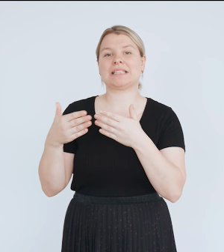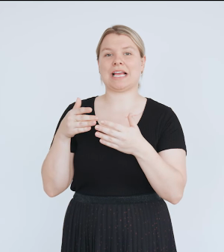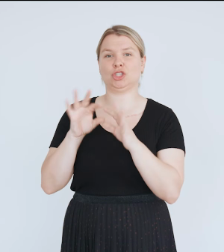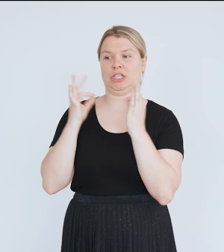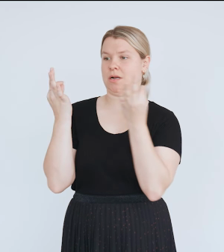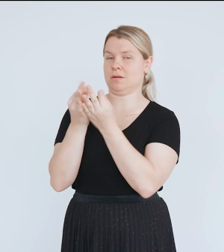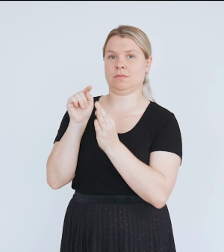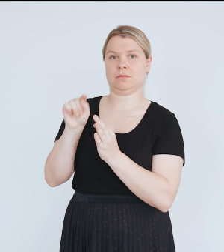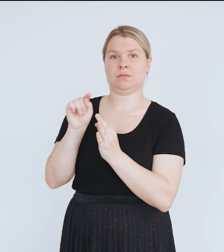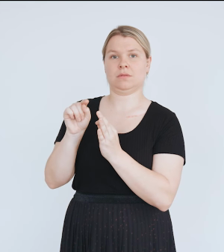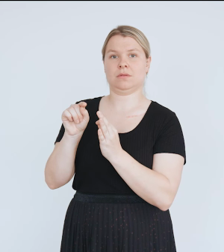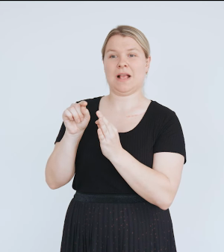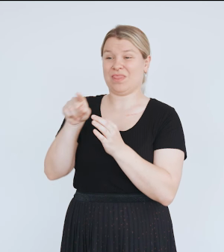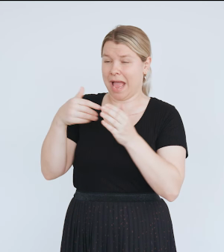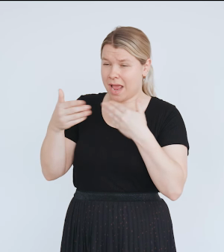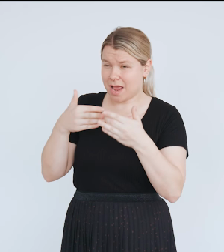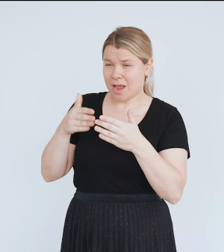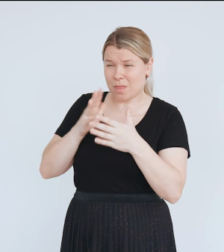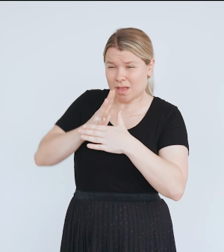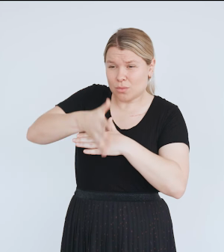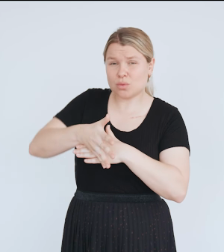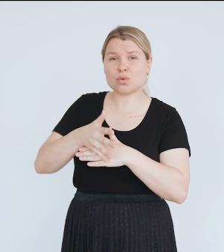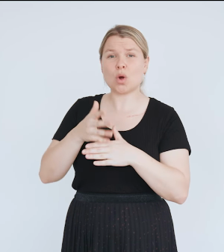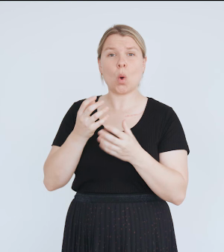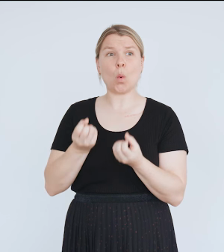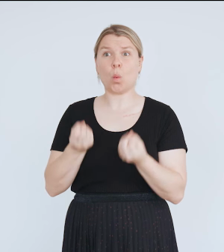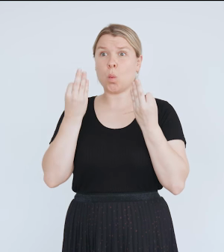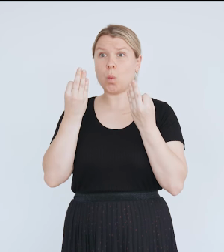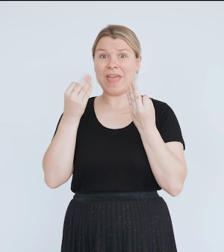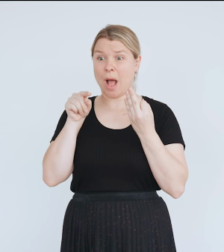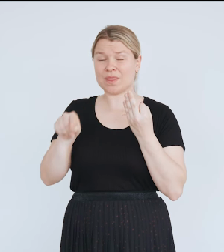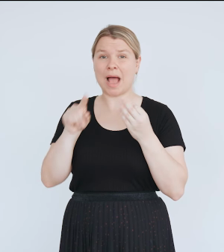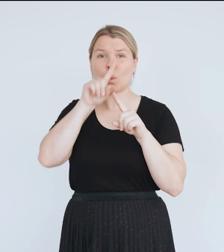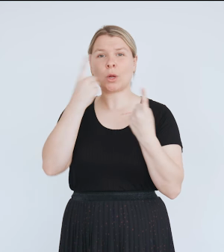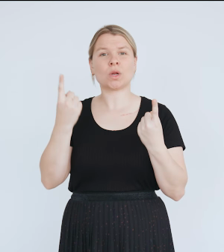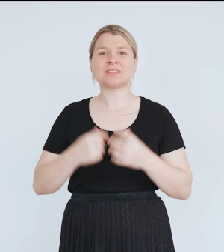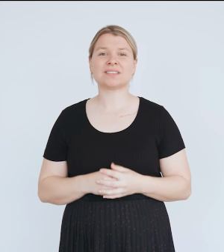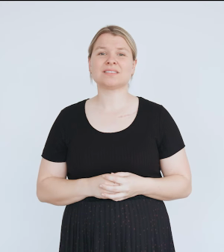For me, you can't deliver projects or programs or initiatives without running the organisation first and foremost.